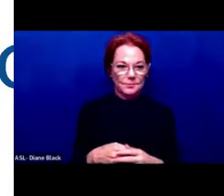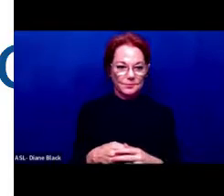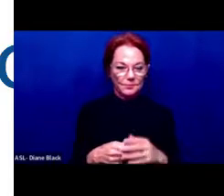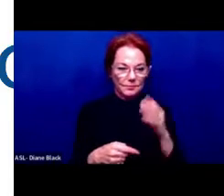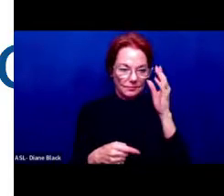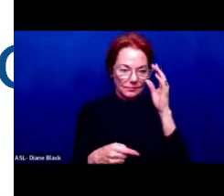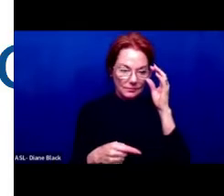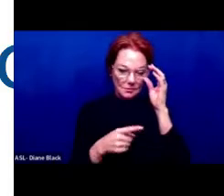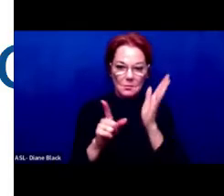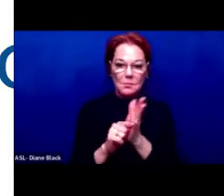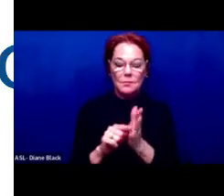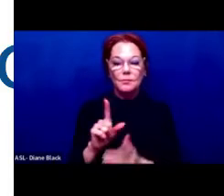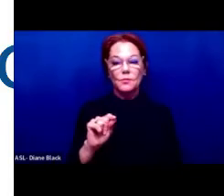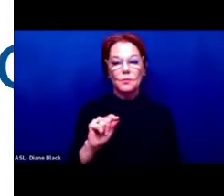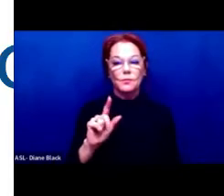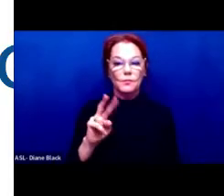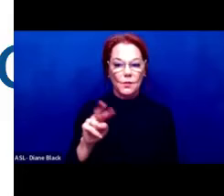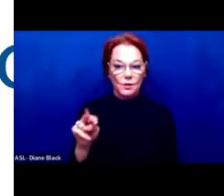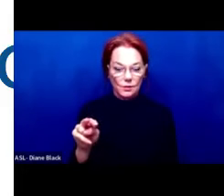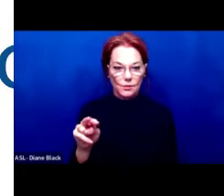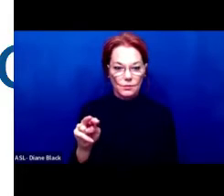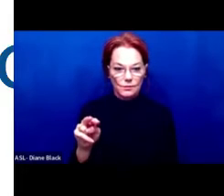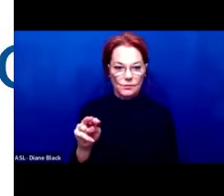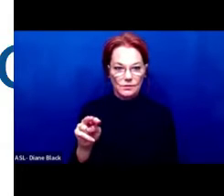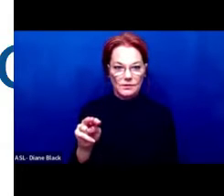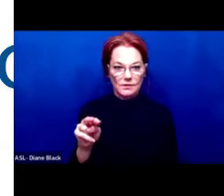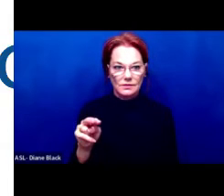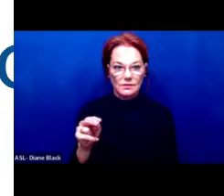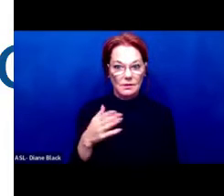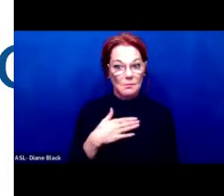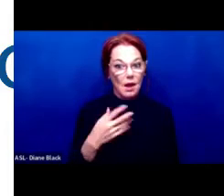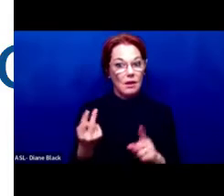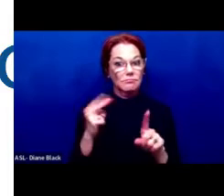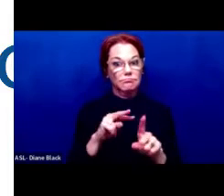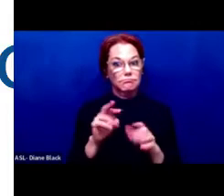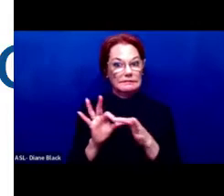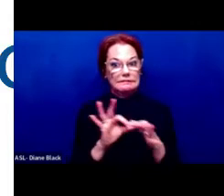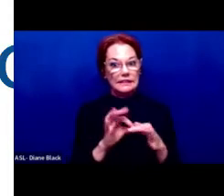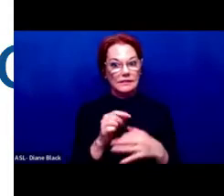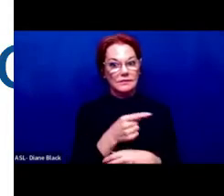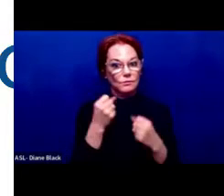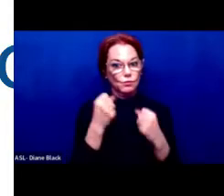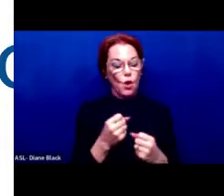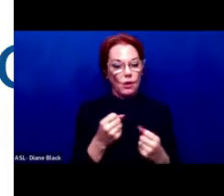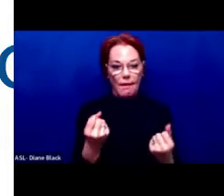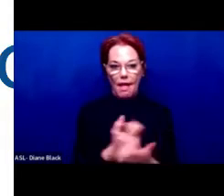2022. Because it's how I view everything from you know, the incidence of traumatic brain